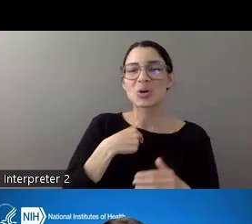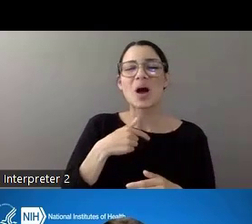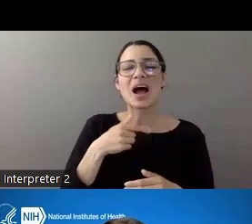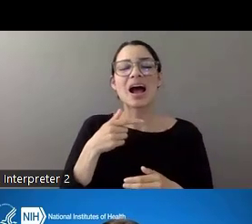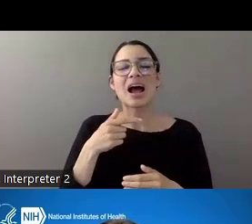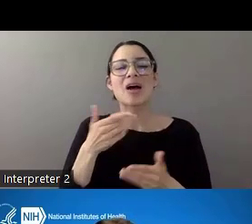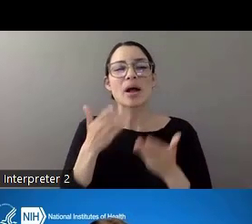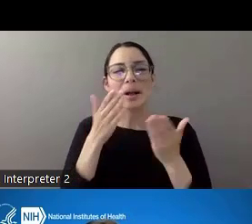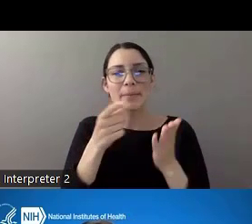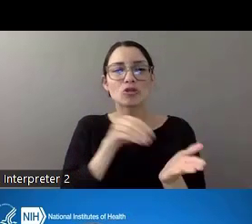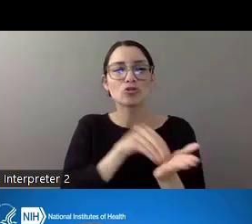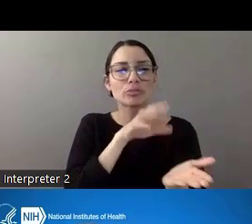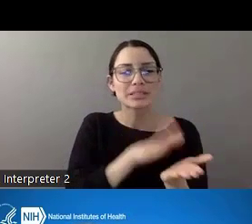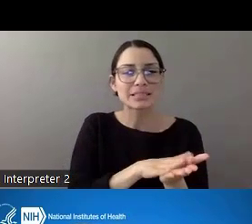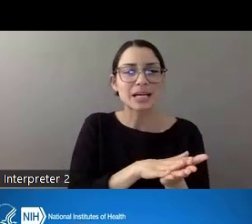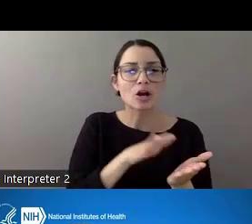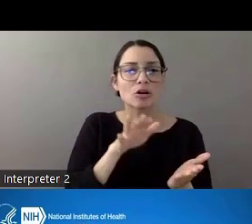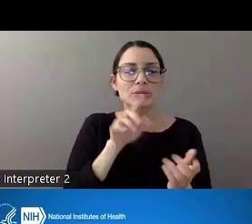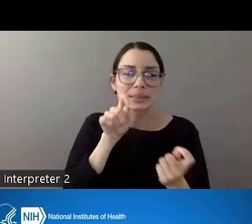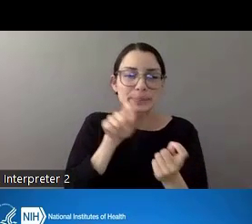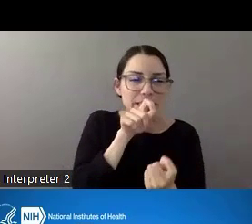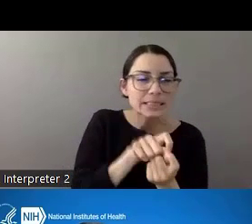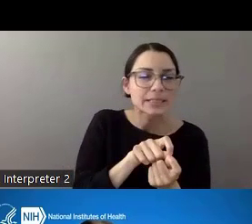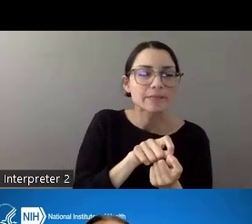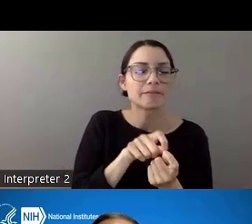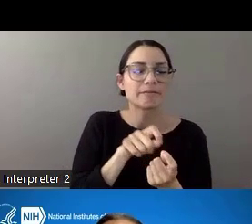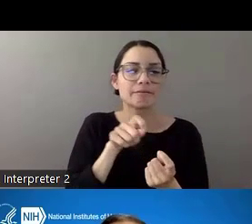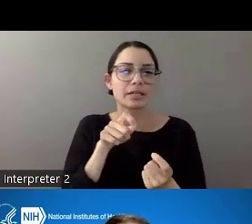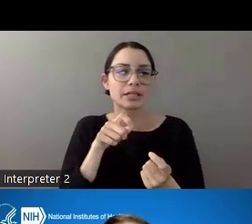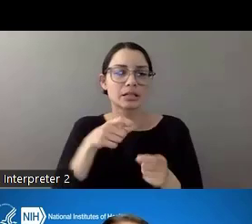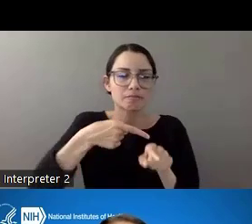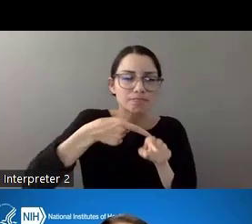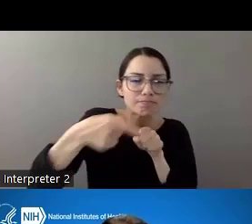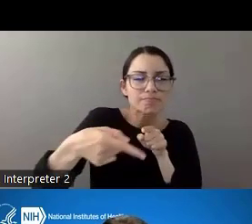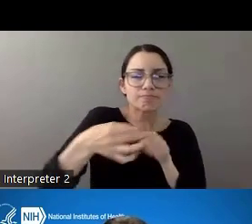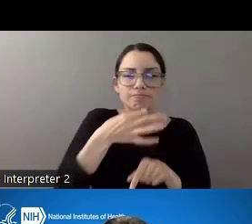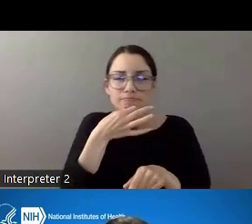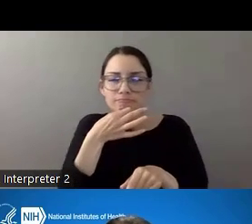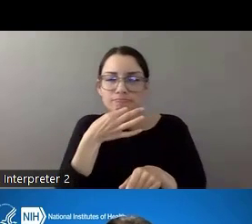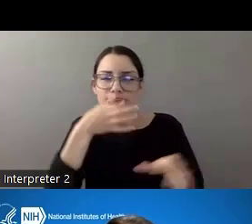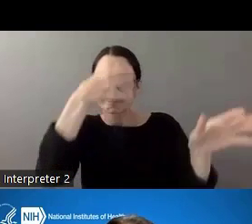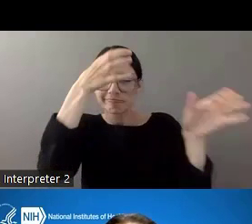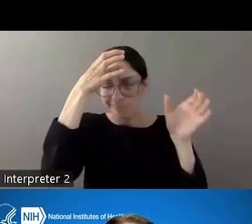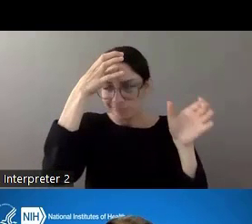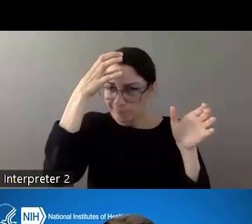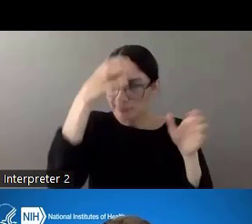You can also request a preferred study section. In order to find a preferred study section, you could use the Center